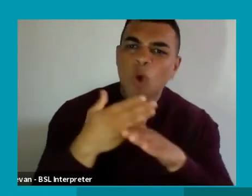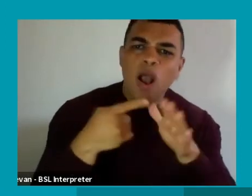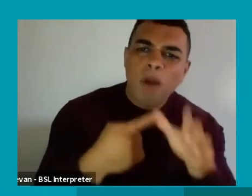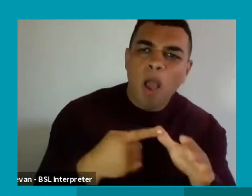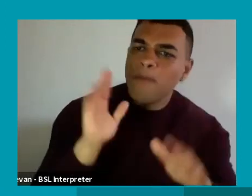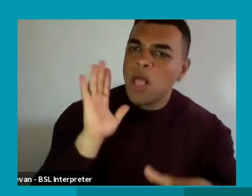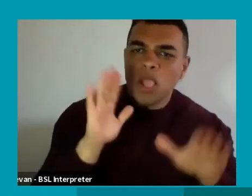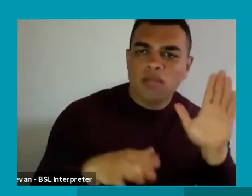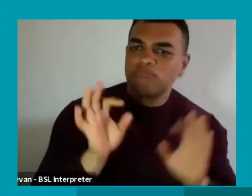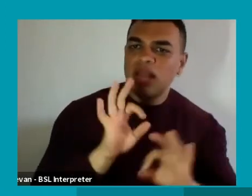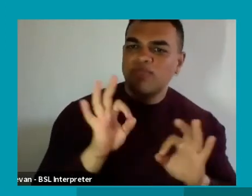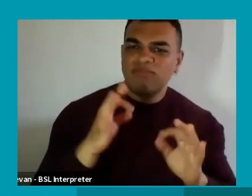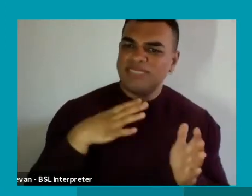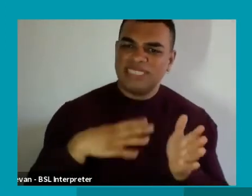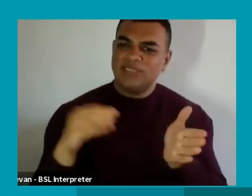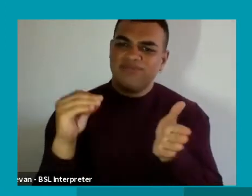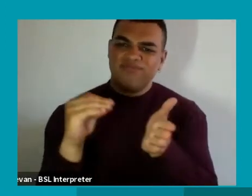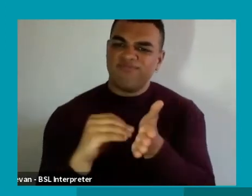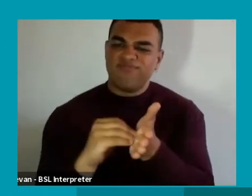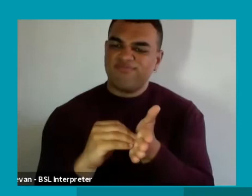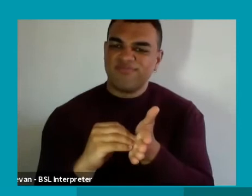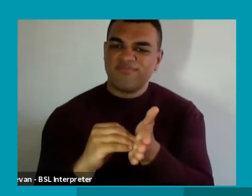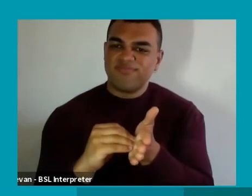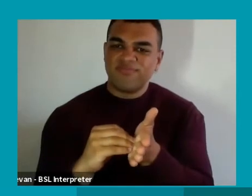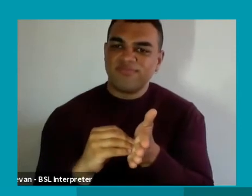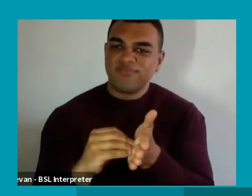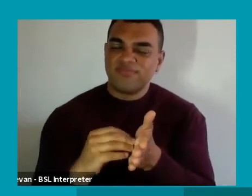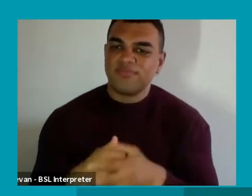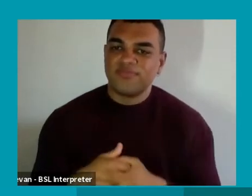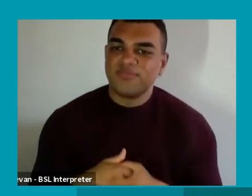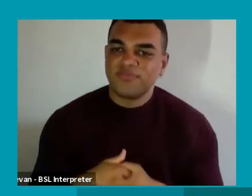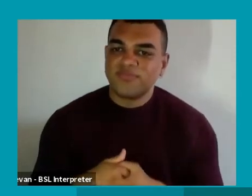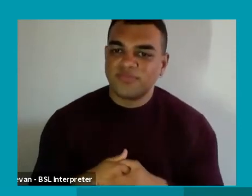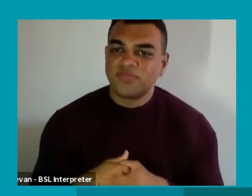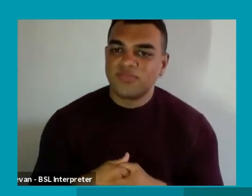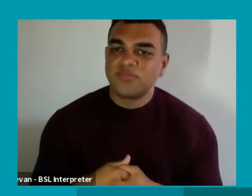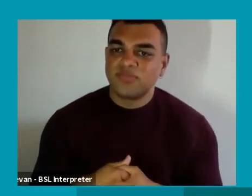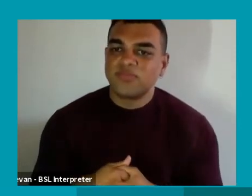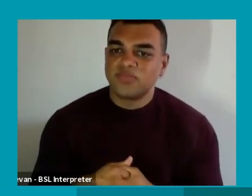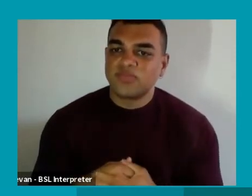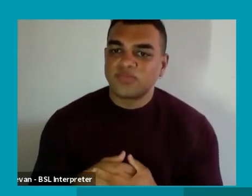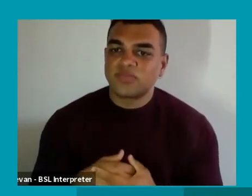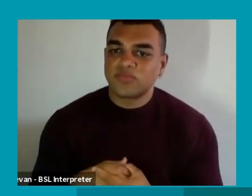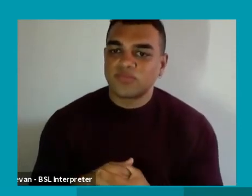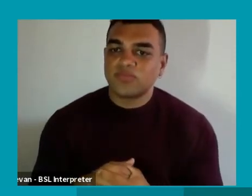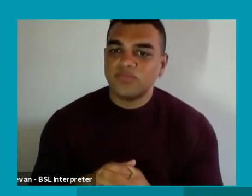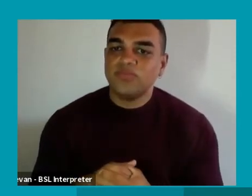the job ads that you're looking at, but it will almost certainly be be at least 90% of candidates. A photo isn't necessary.